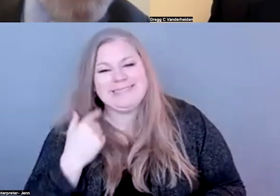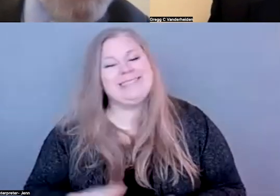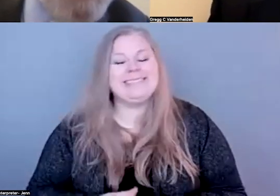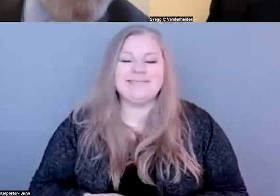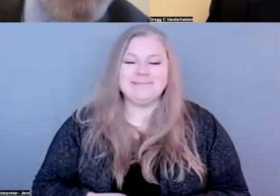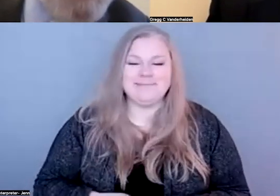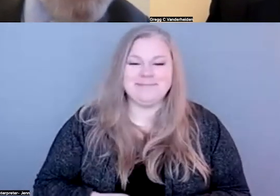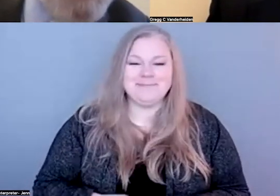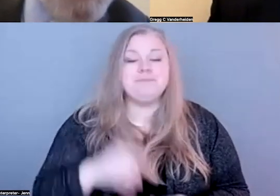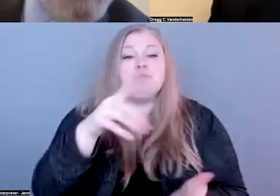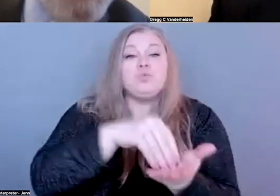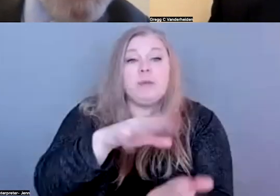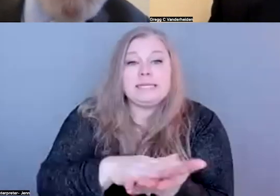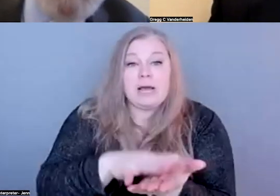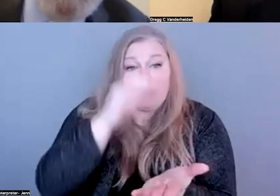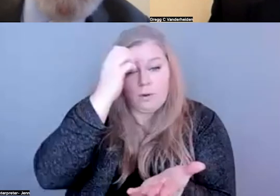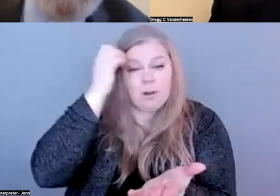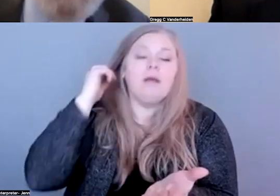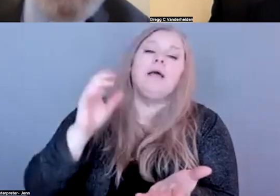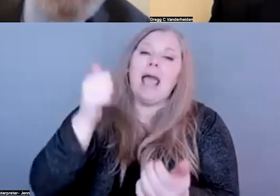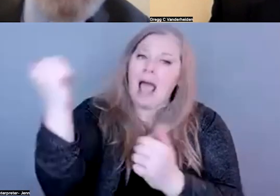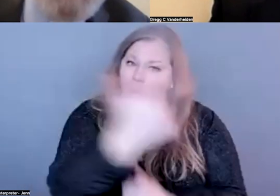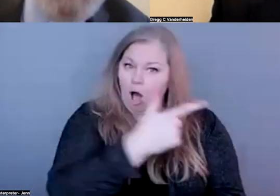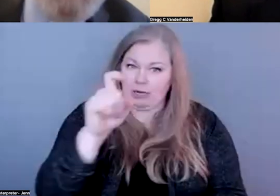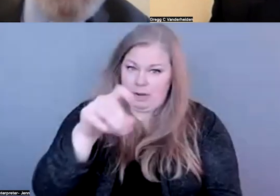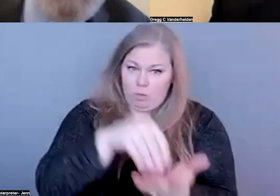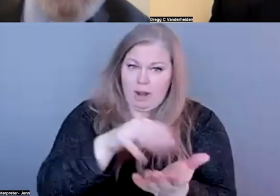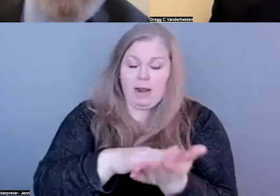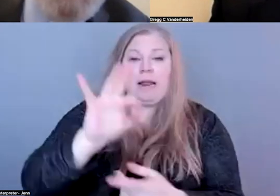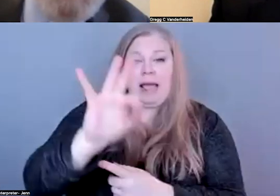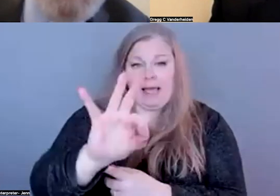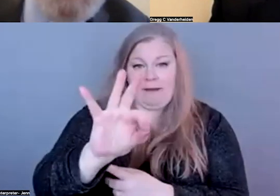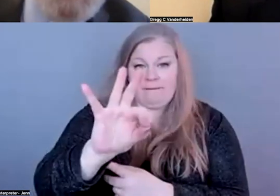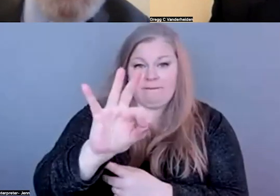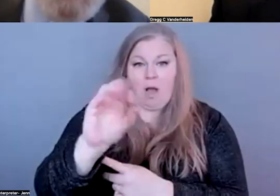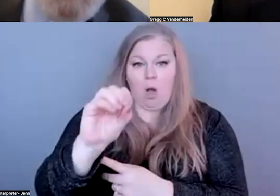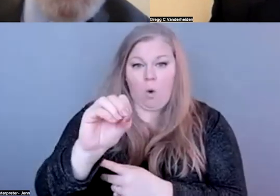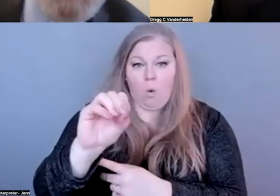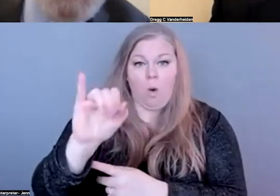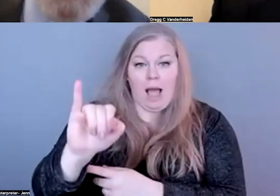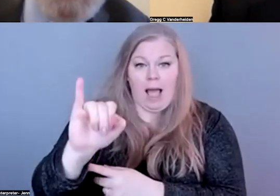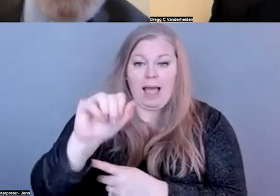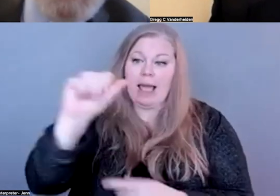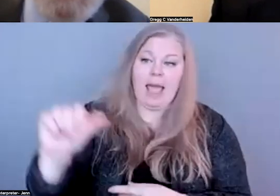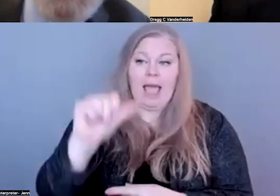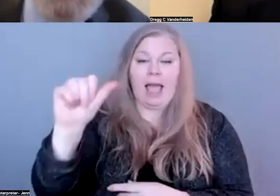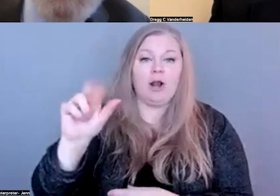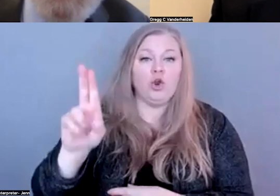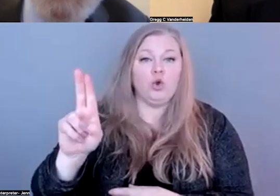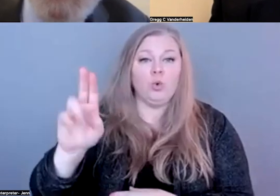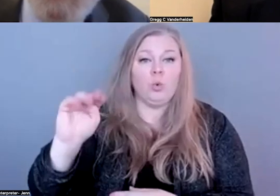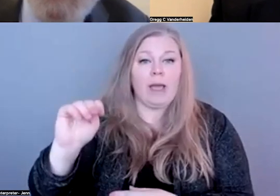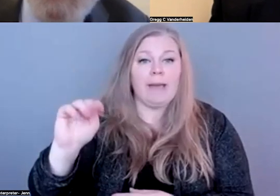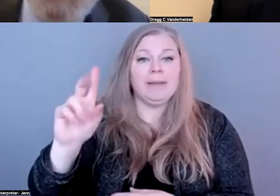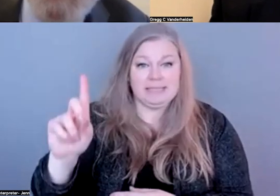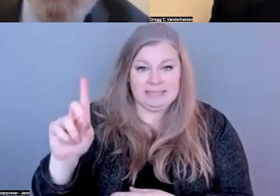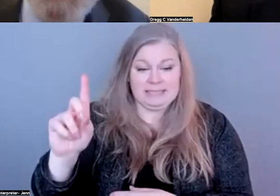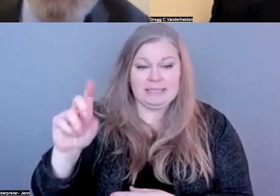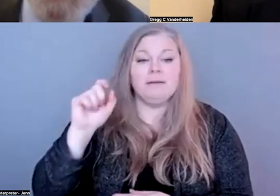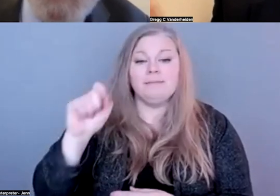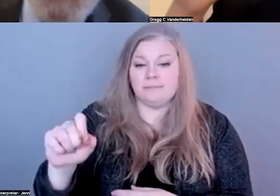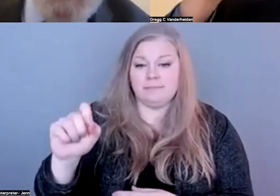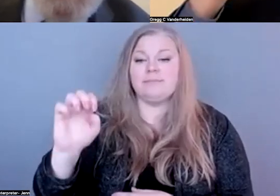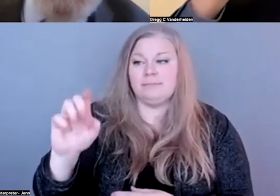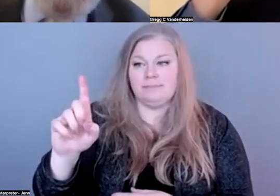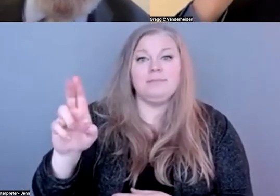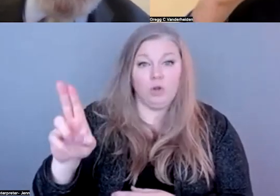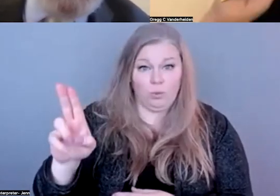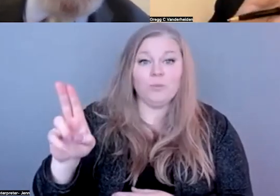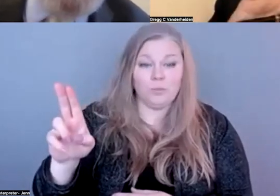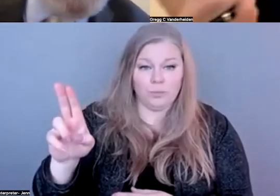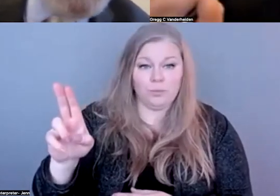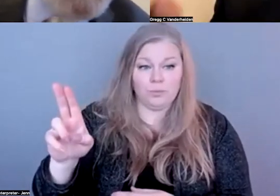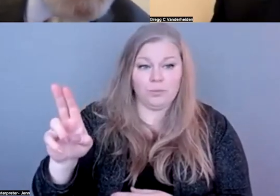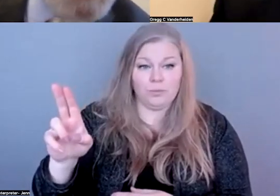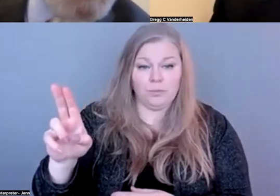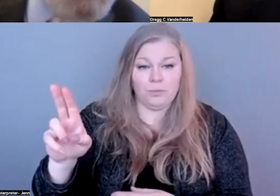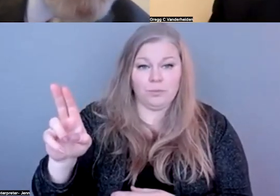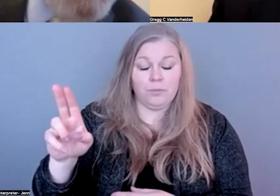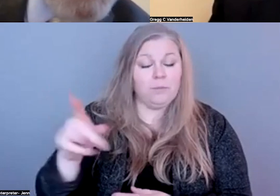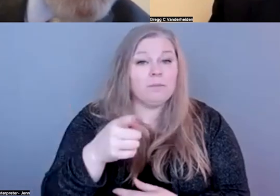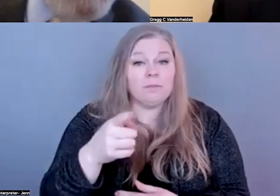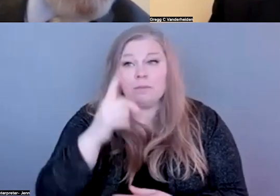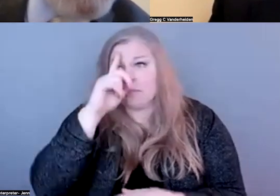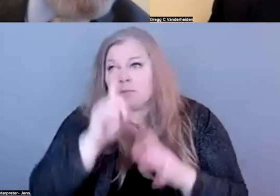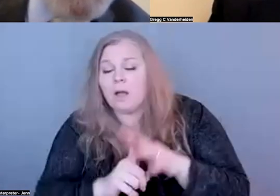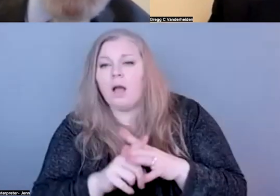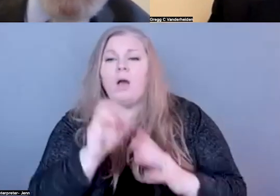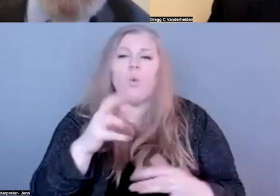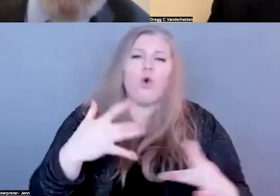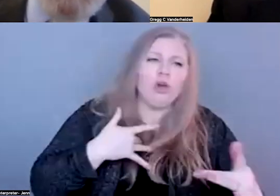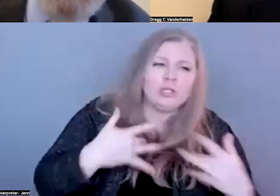Write this down: foi@umd.edu and anything that you have as a concern or a problem that you spot,